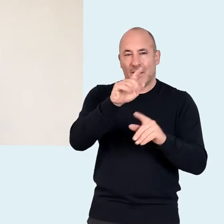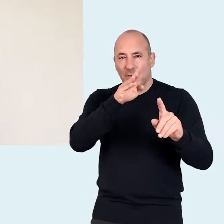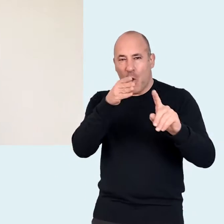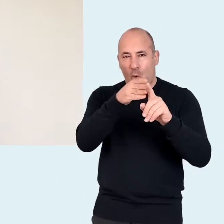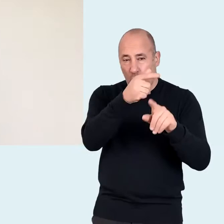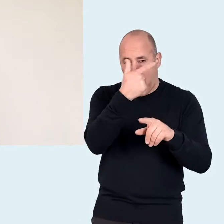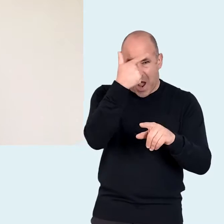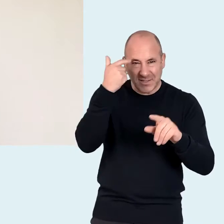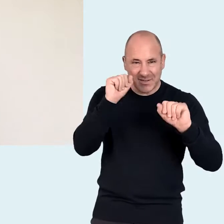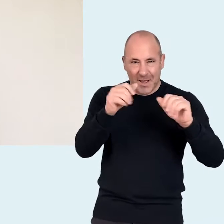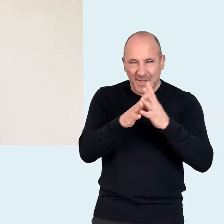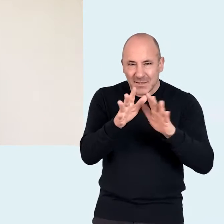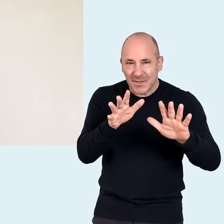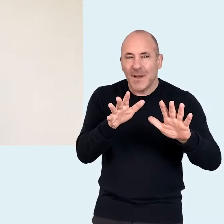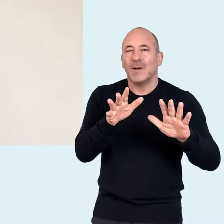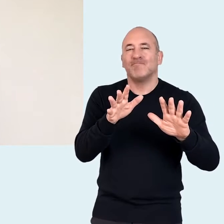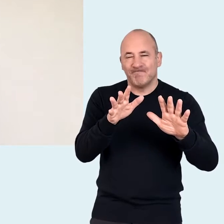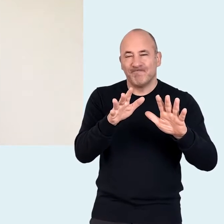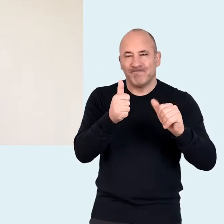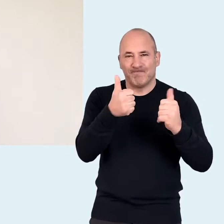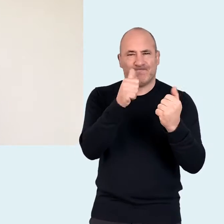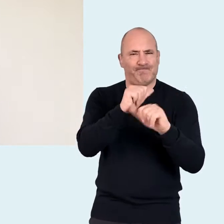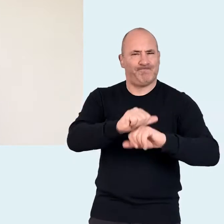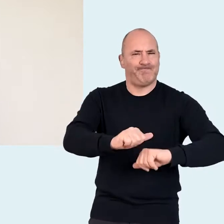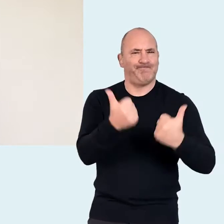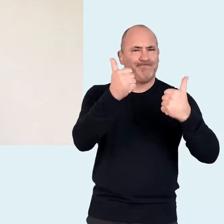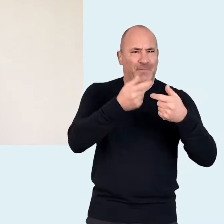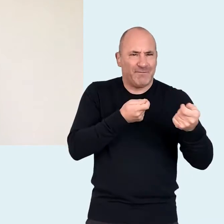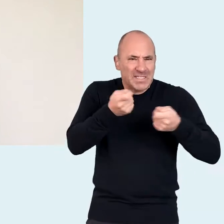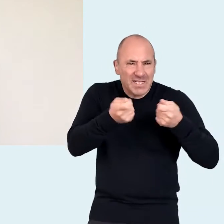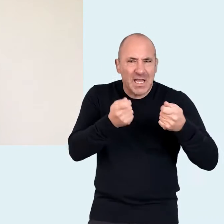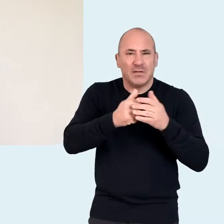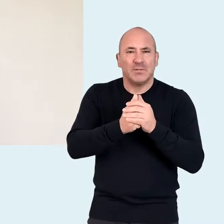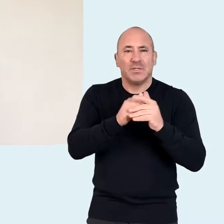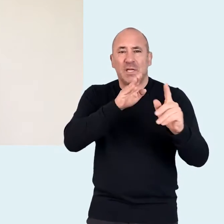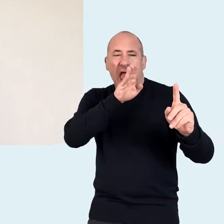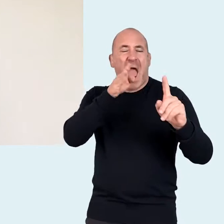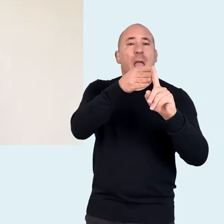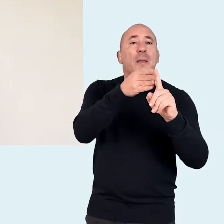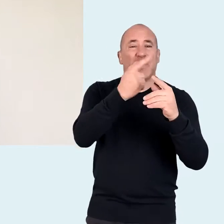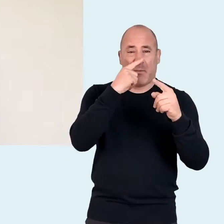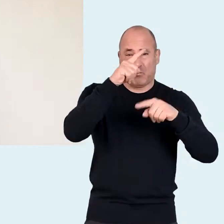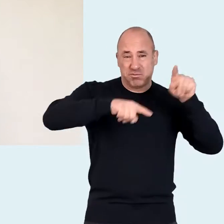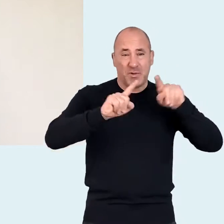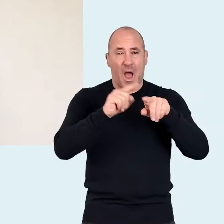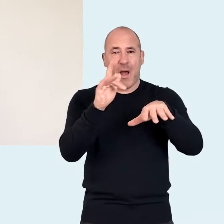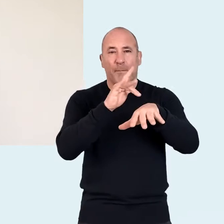goals means that you can meet with positive facilitation, and these goals may vary greatly